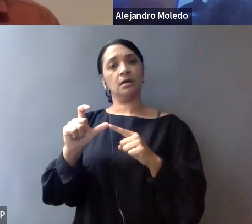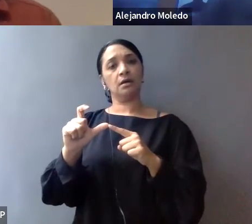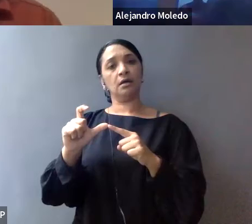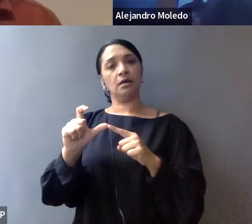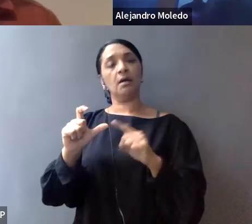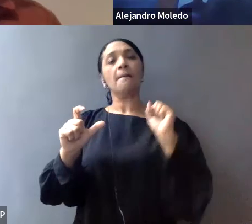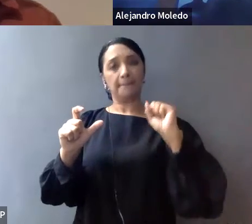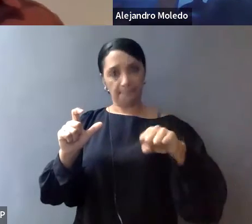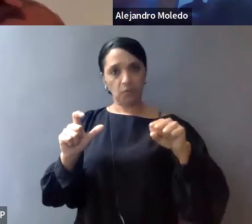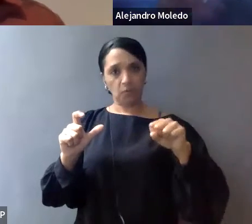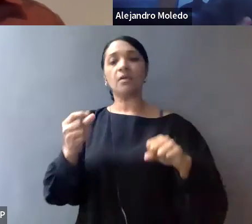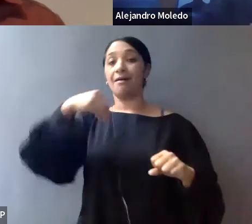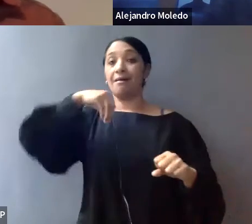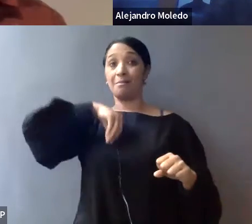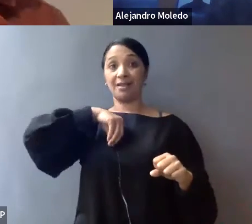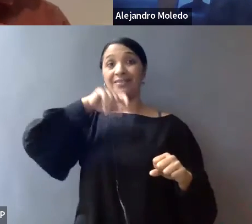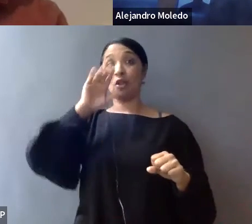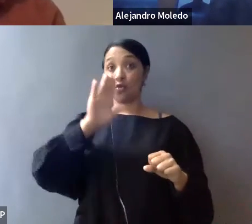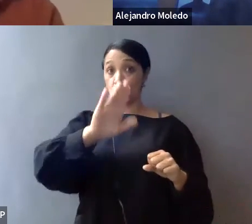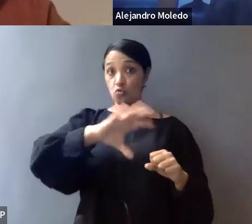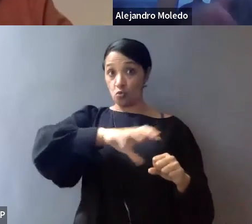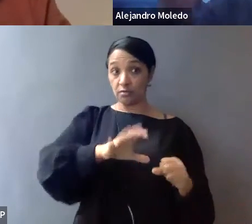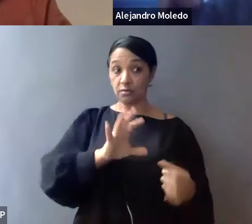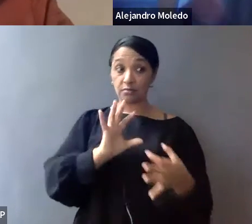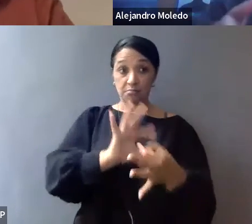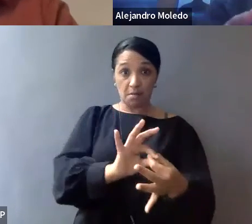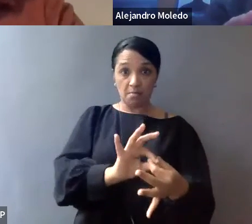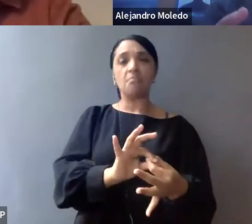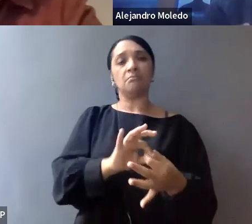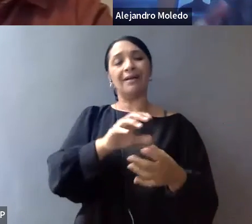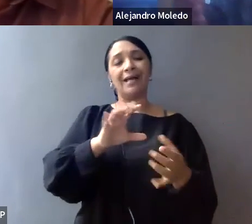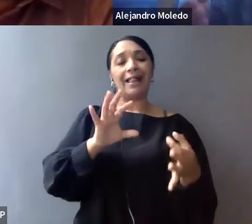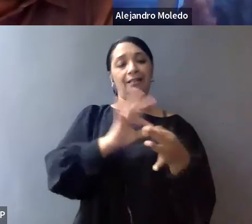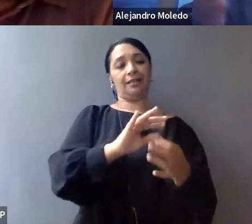will benefit if they travel to this specific city. Or, if in your city,